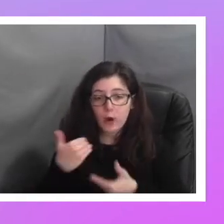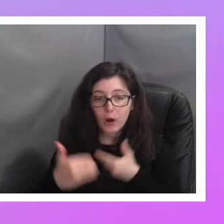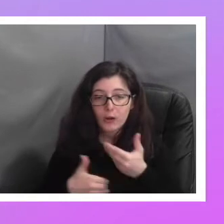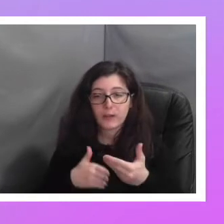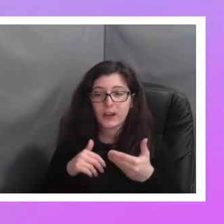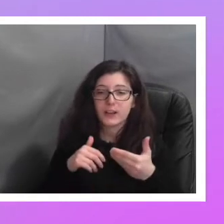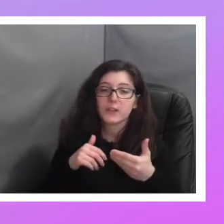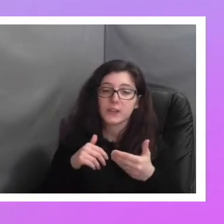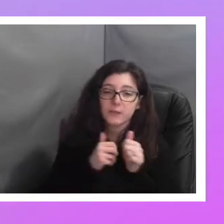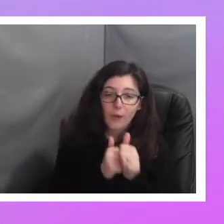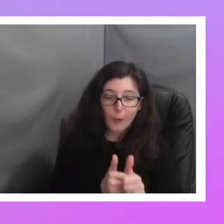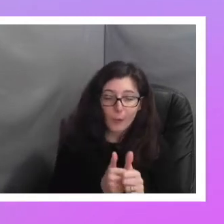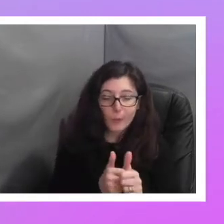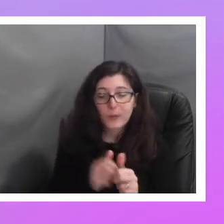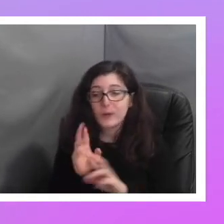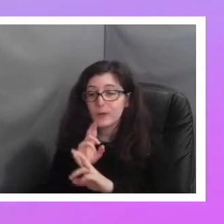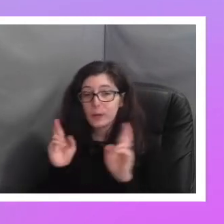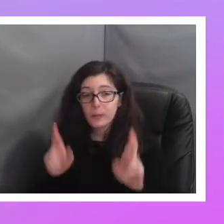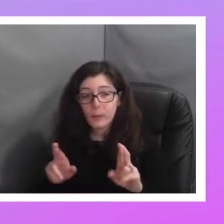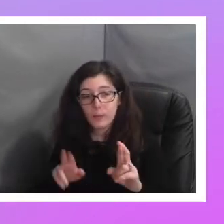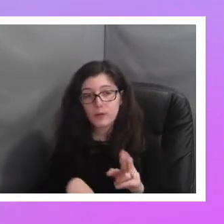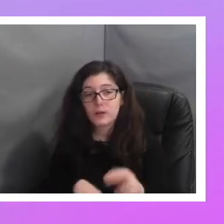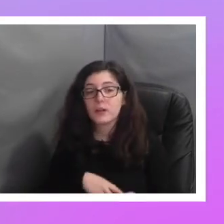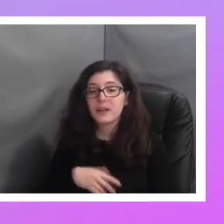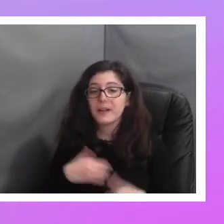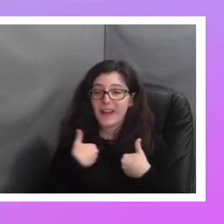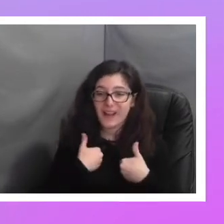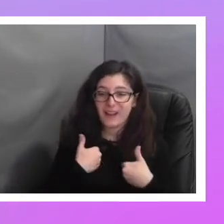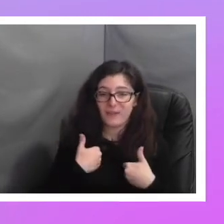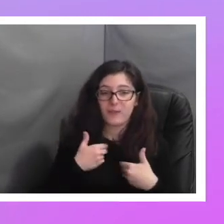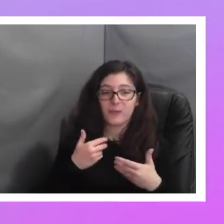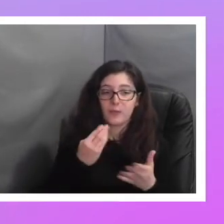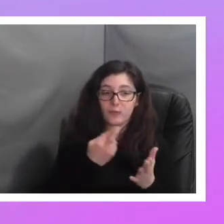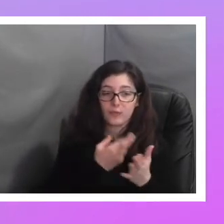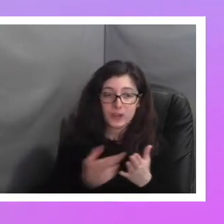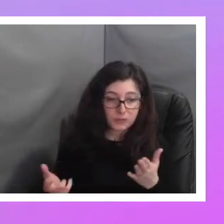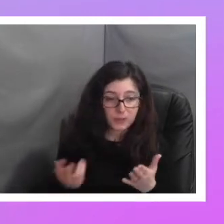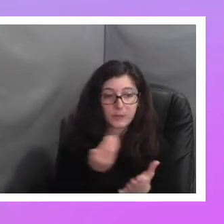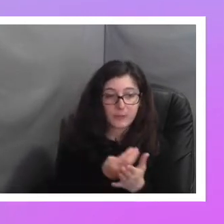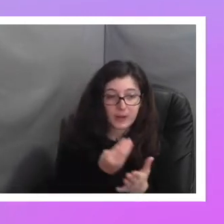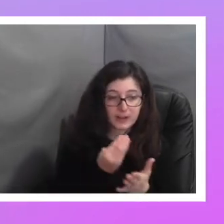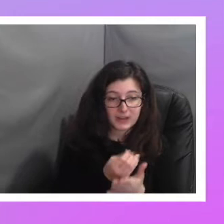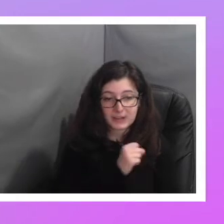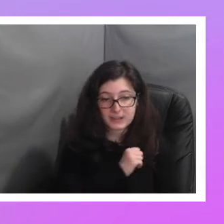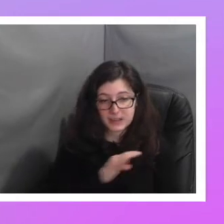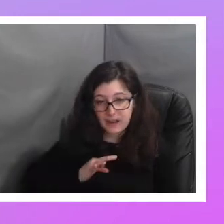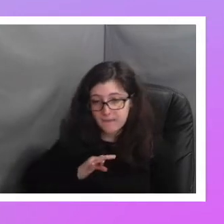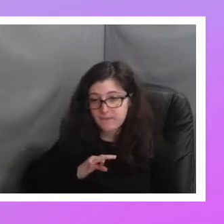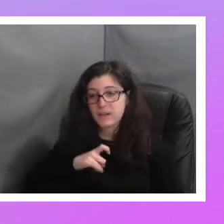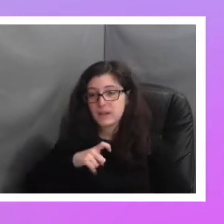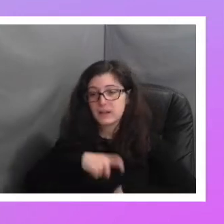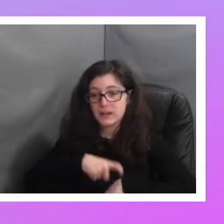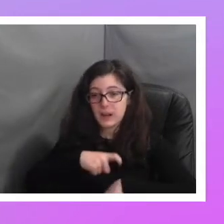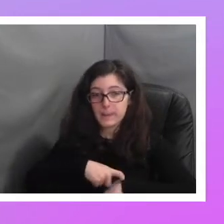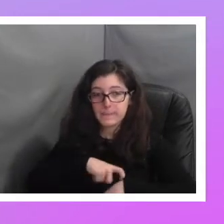and assign resources, including money and staff and time. And track and report progress,